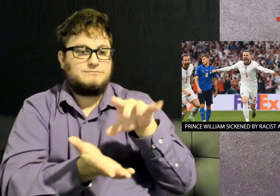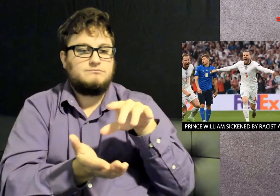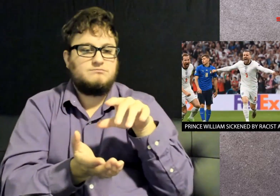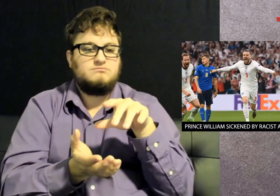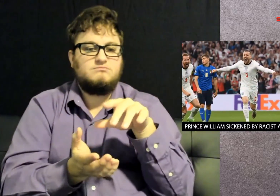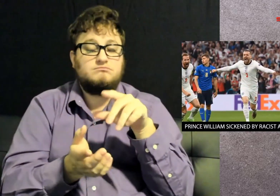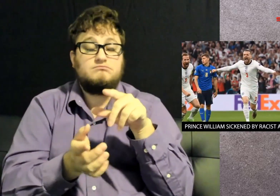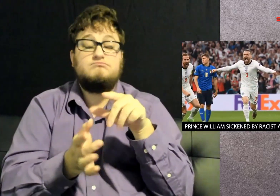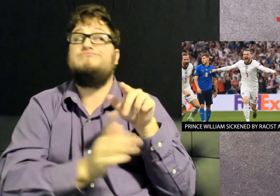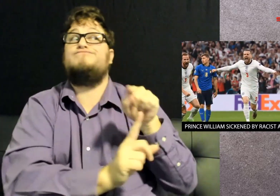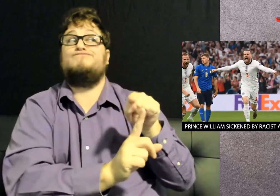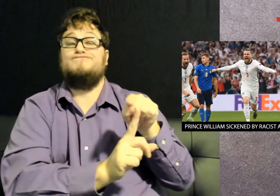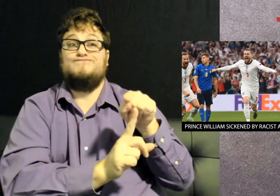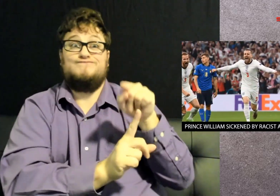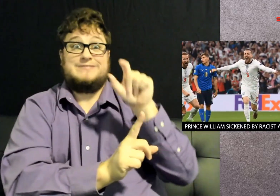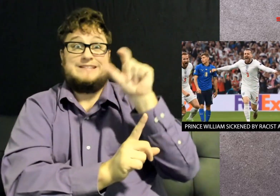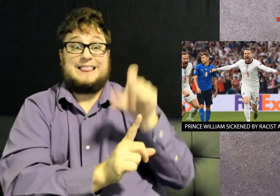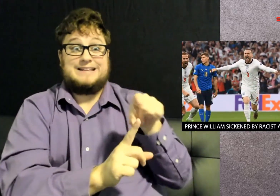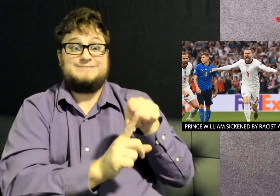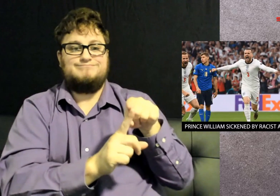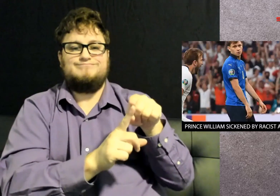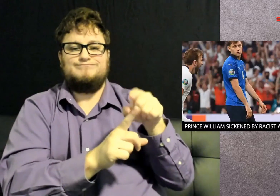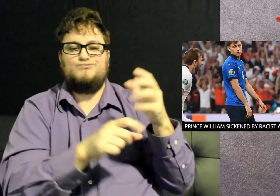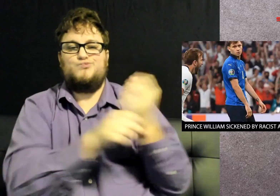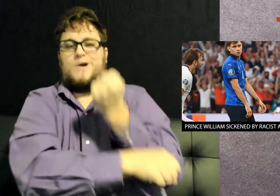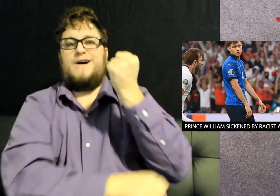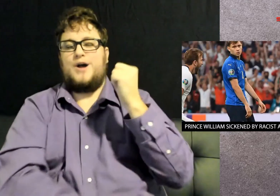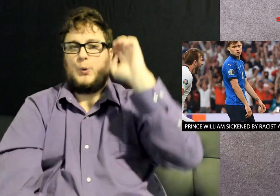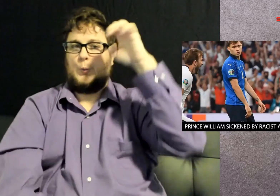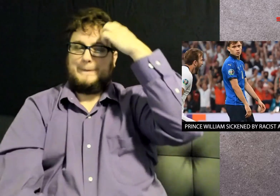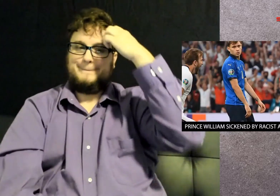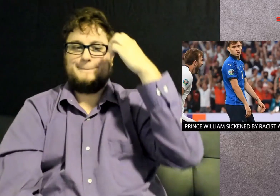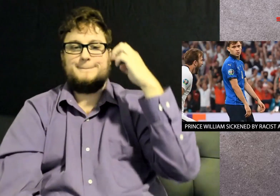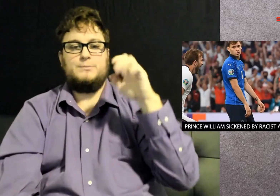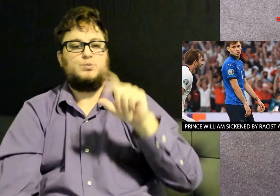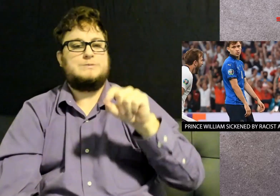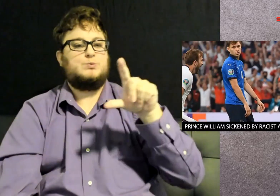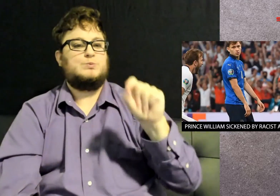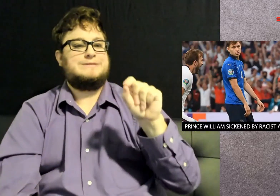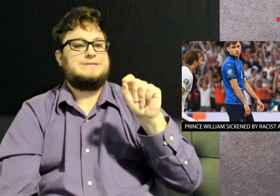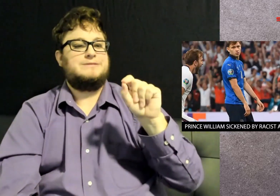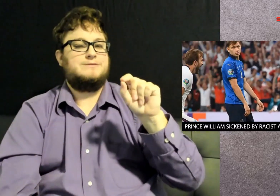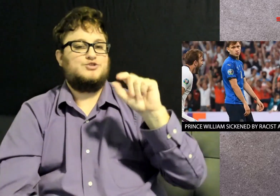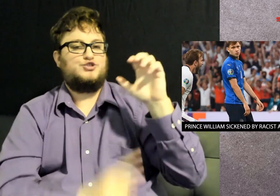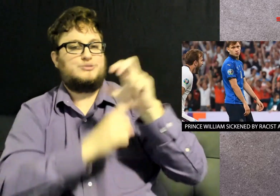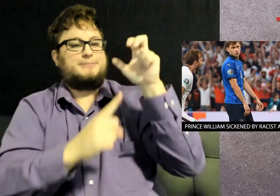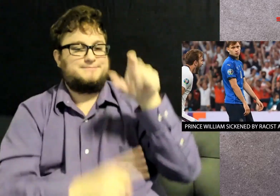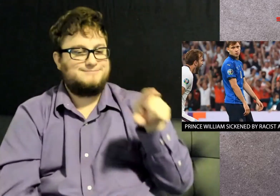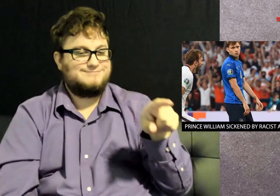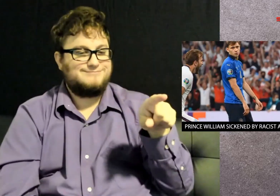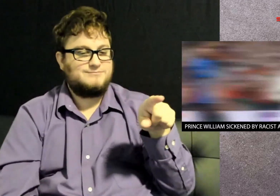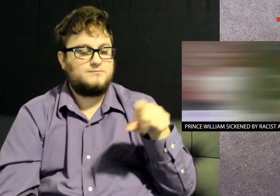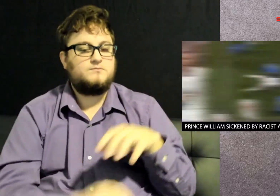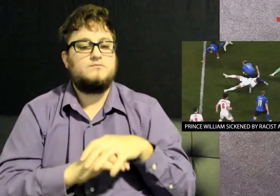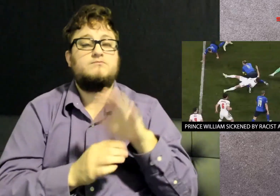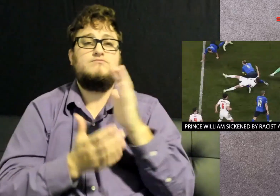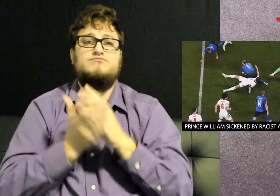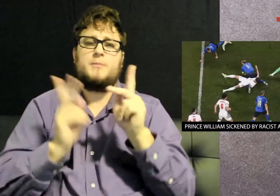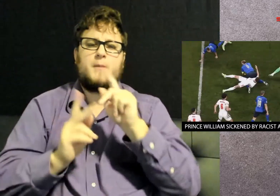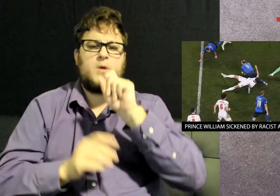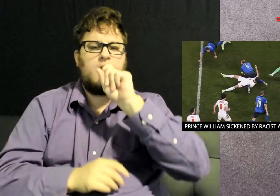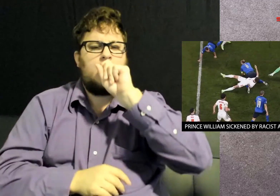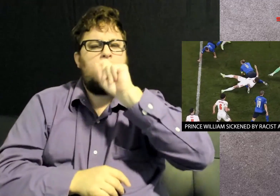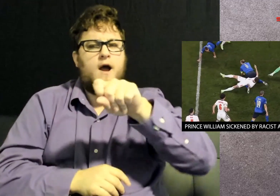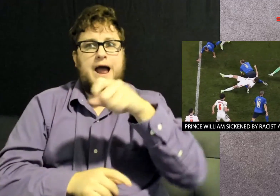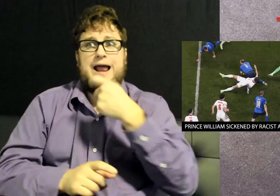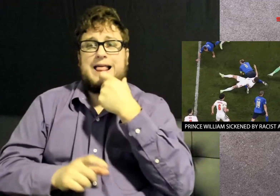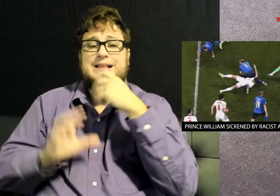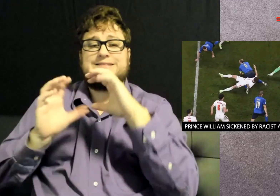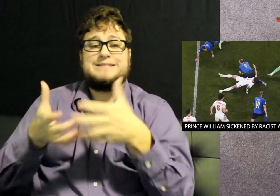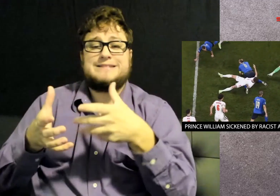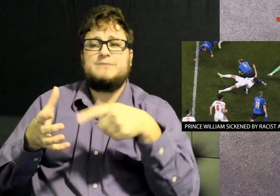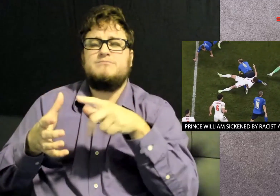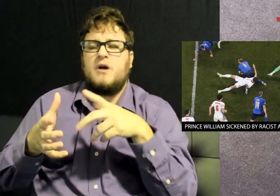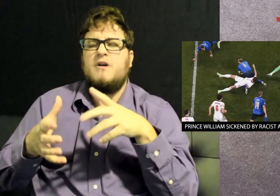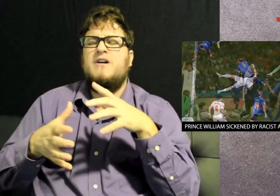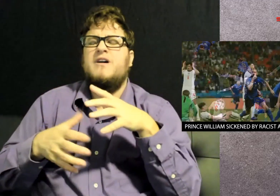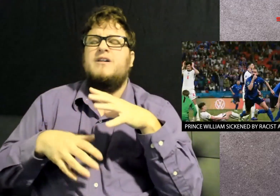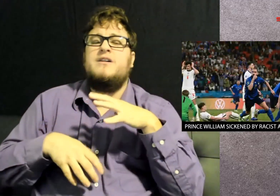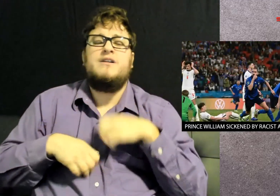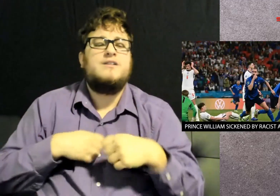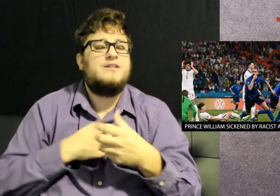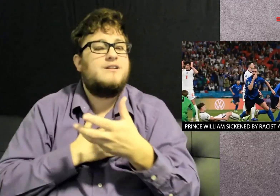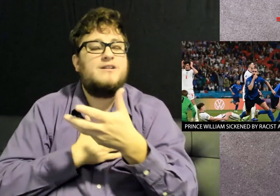last night Italy was crowned Euro 2020 champions after beating England on penalties some England